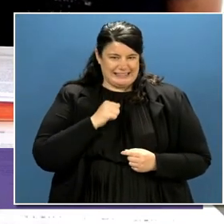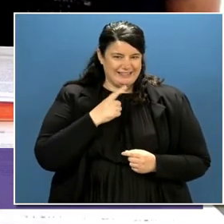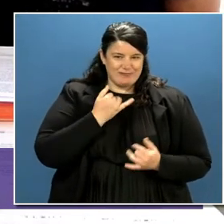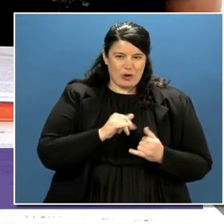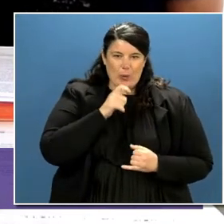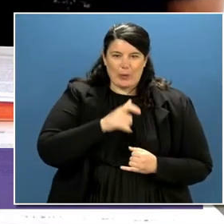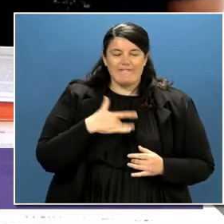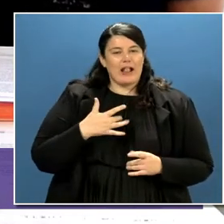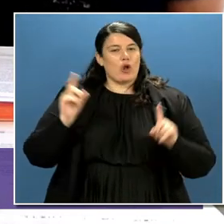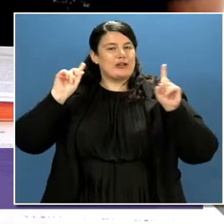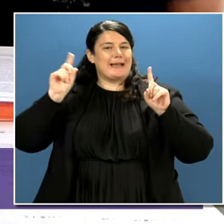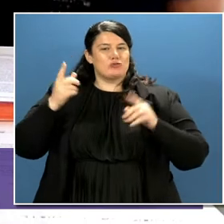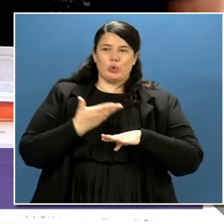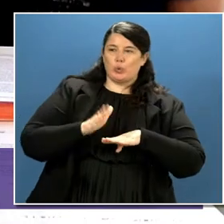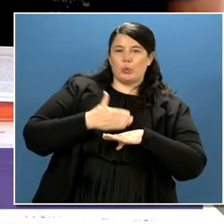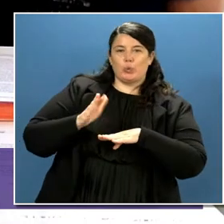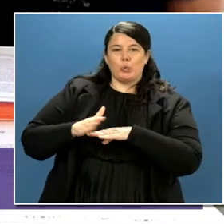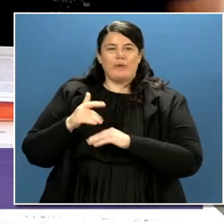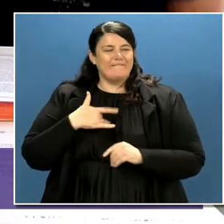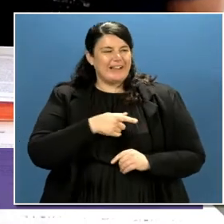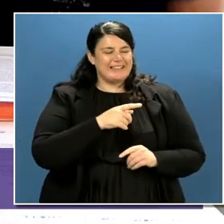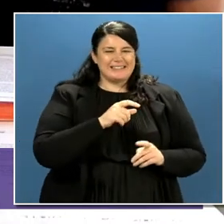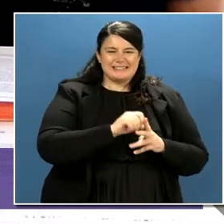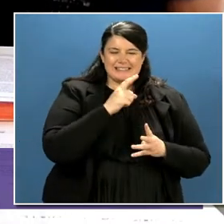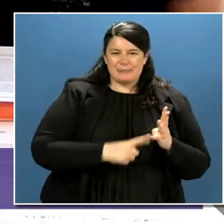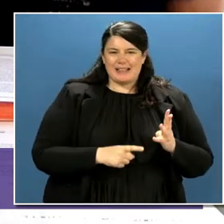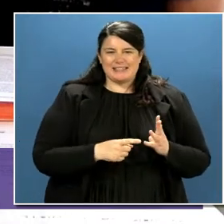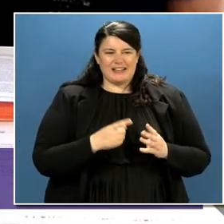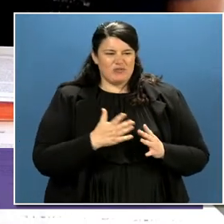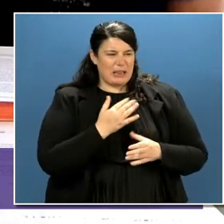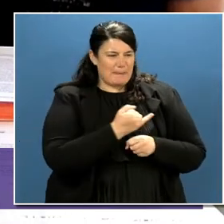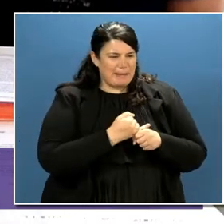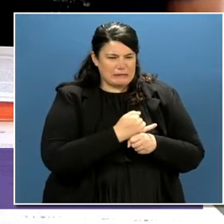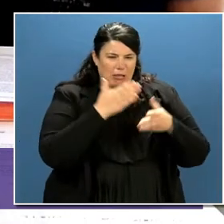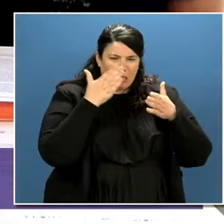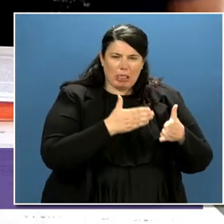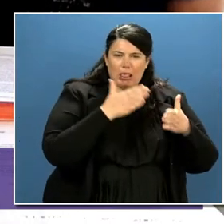disability space was viewed and spoken about very medical model of disability,